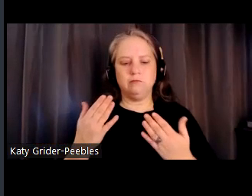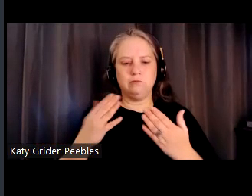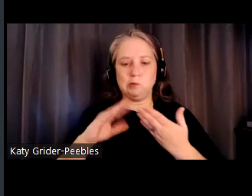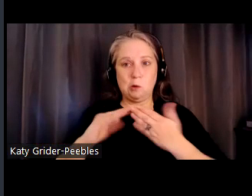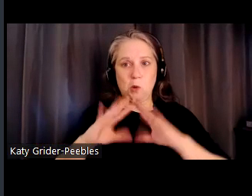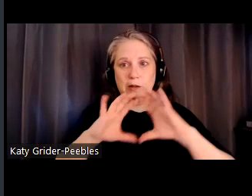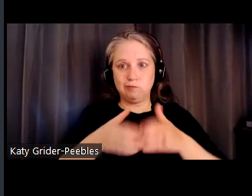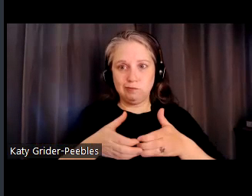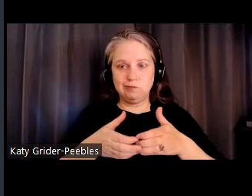very vulnerable act.